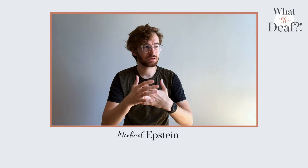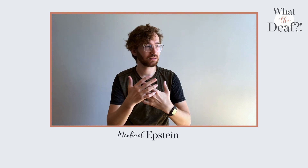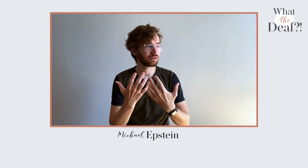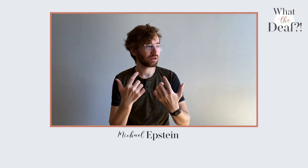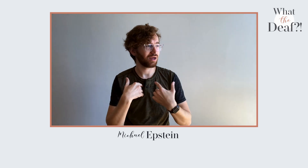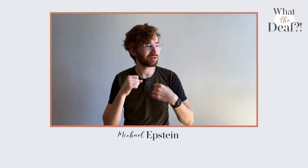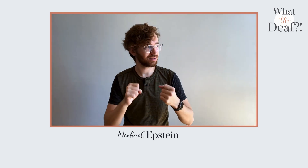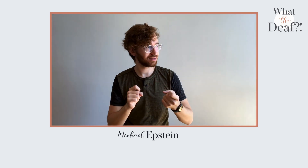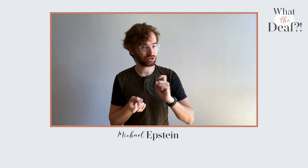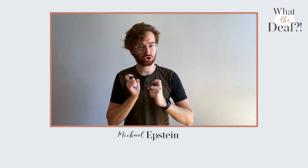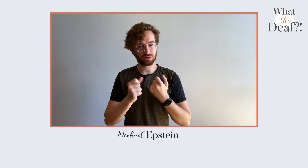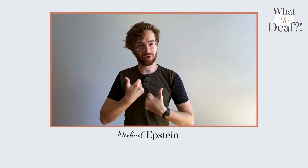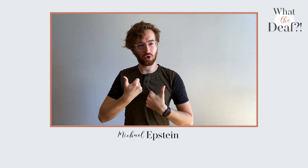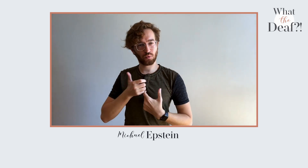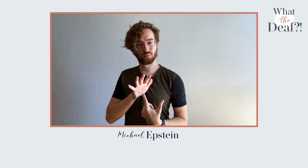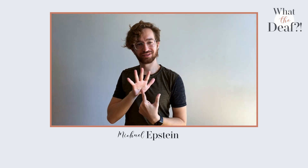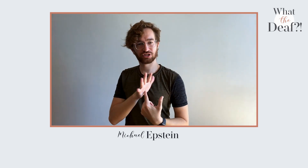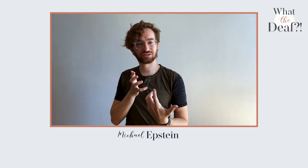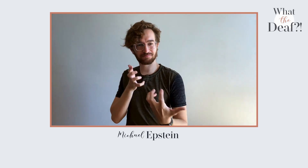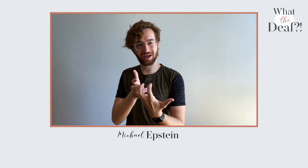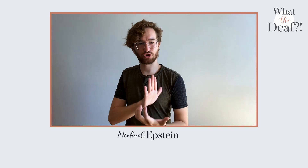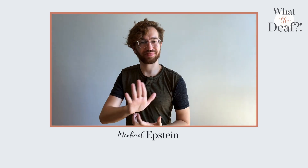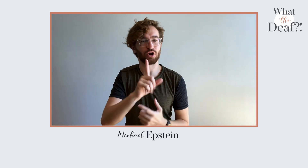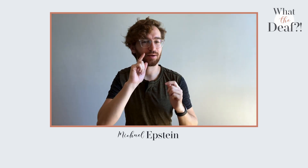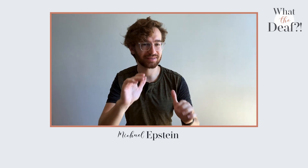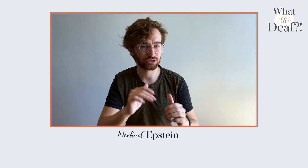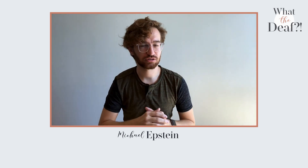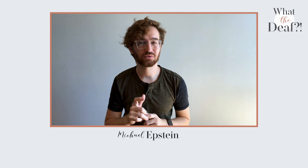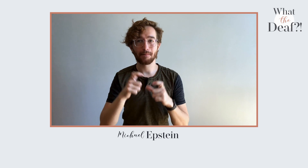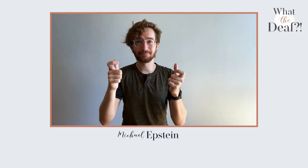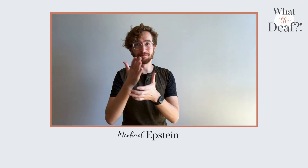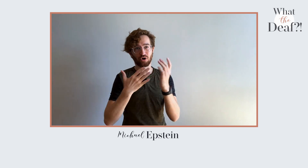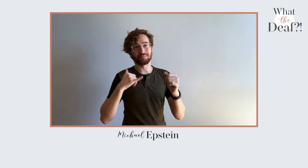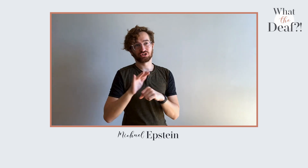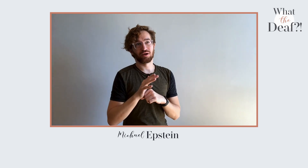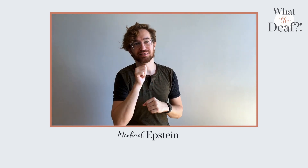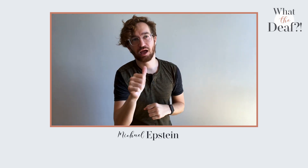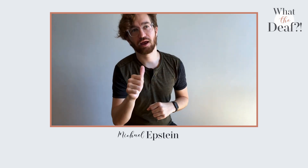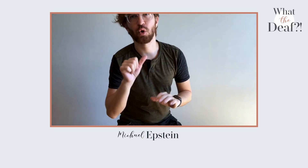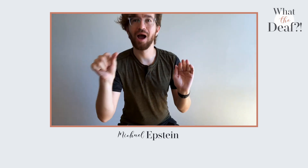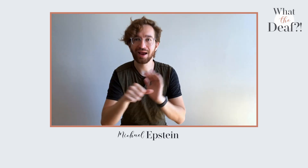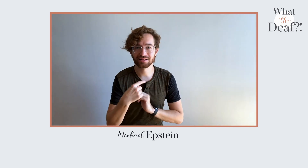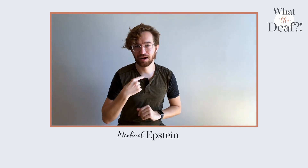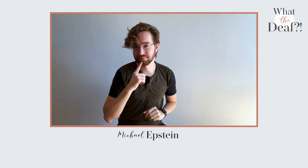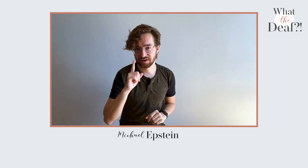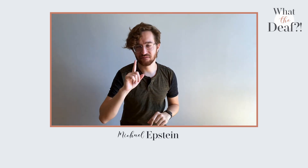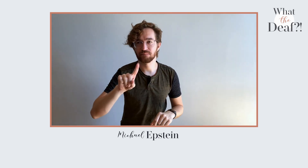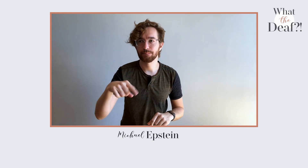and I can code switch, and I can do what I need to do to match other people's expectations. And I'm not trying to say that part of my job